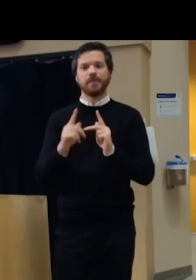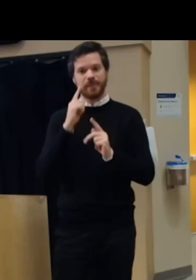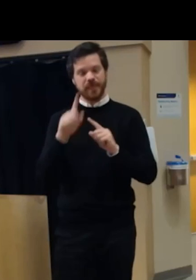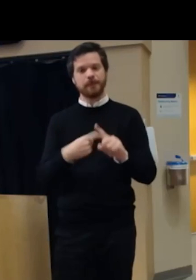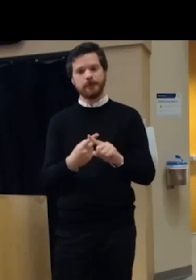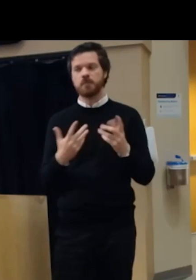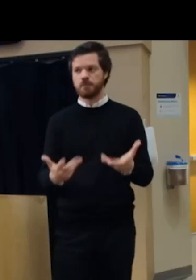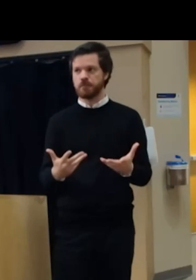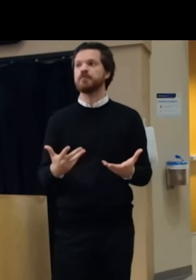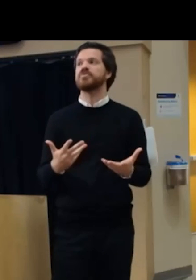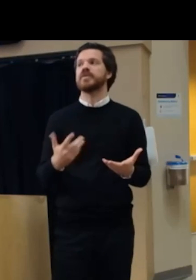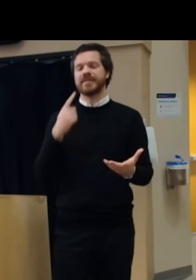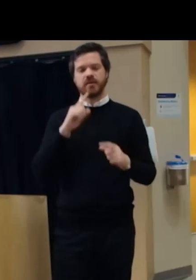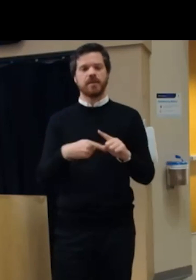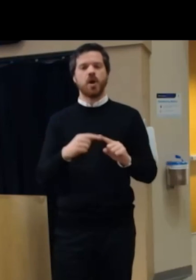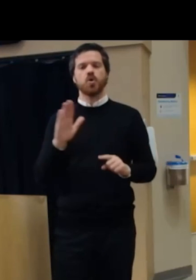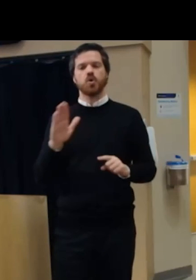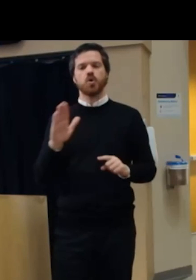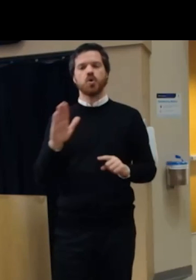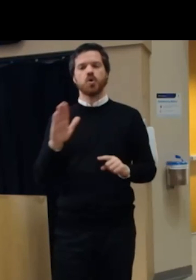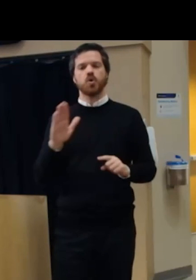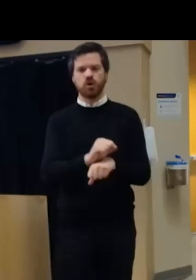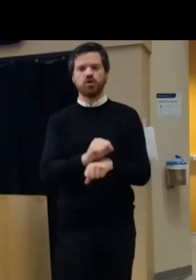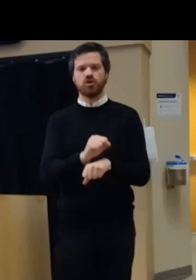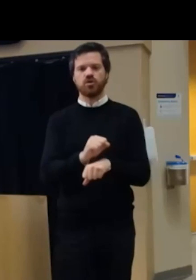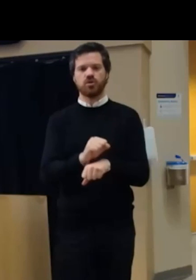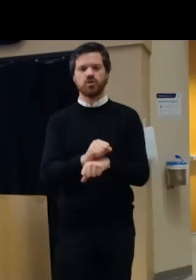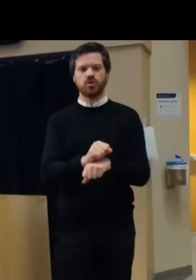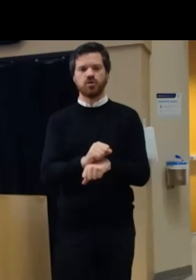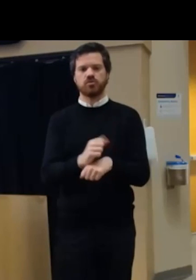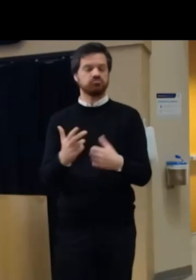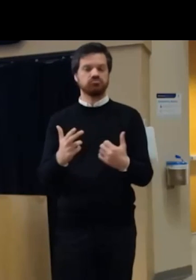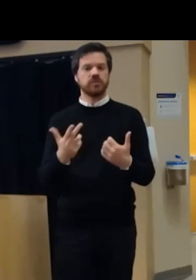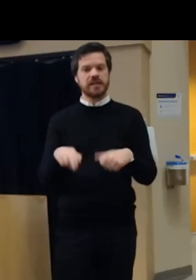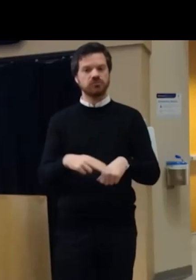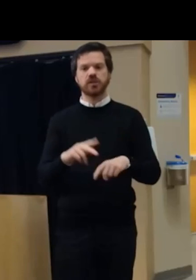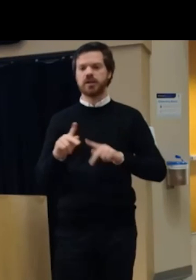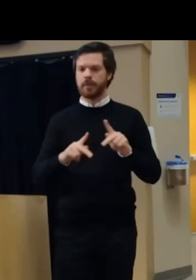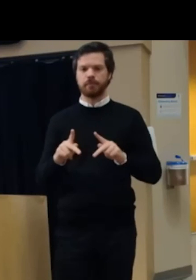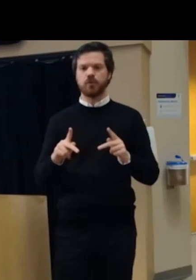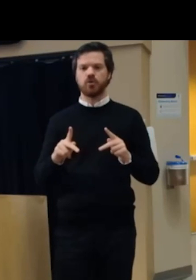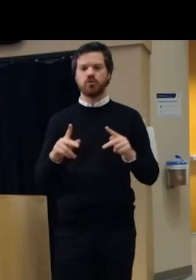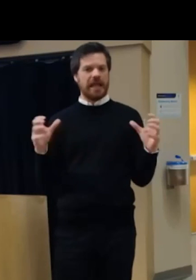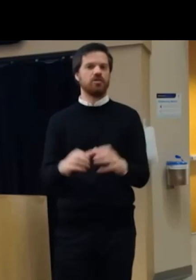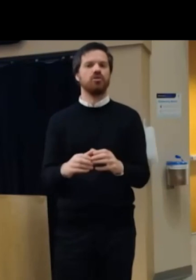is think about your daily work um naturally when people gather and so that conversation we had in